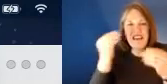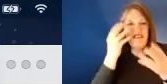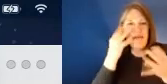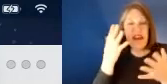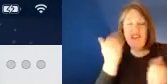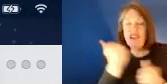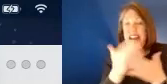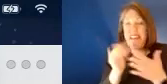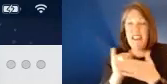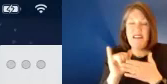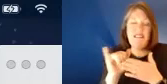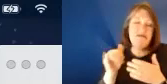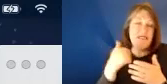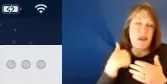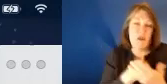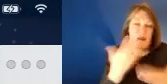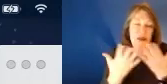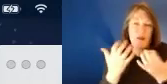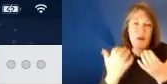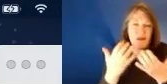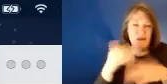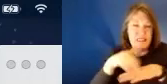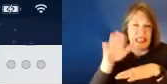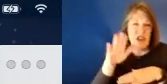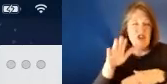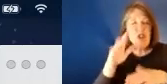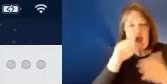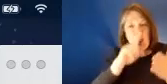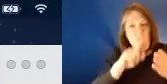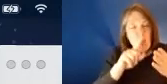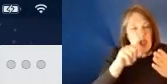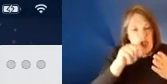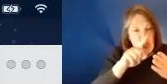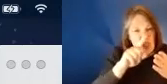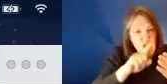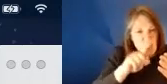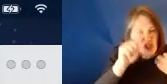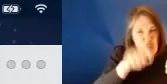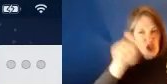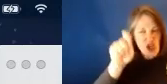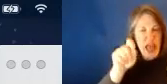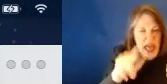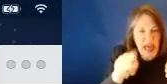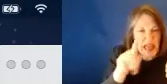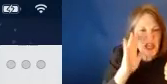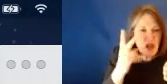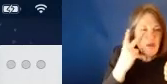06:52:30 So check this and you click on it and you will find the message over here.